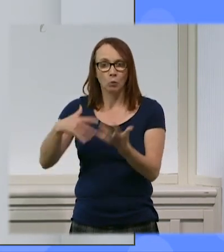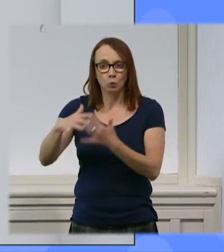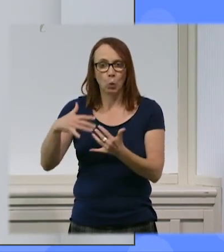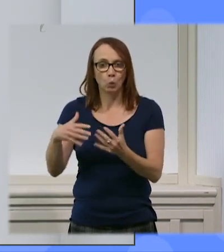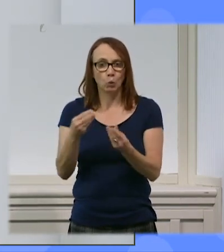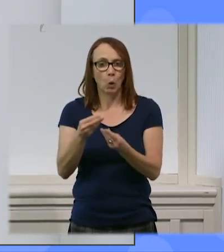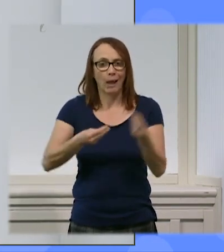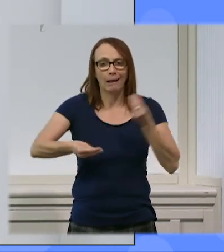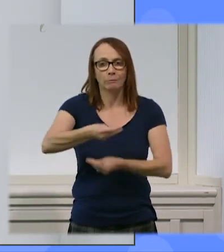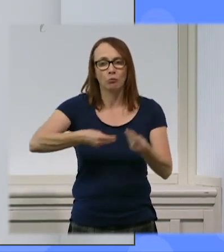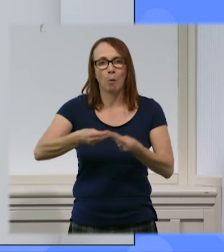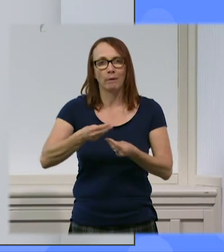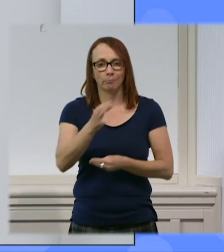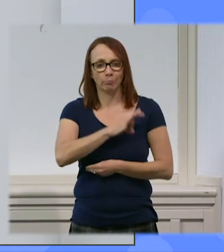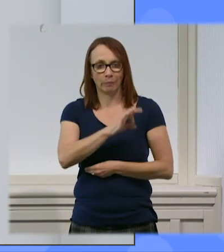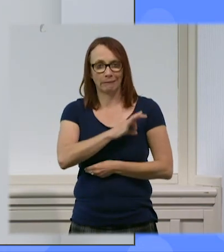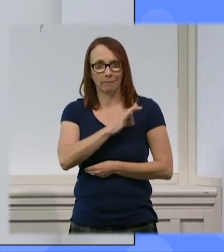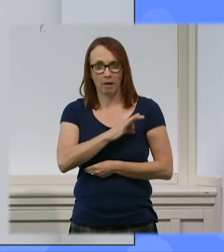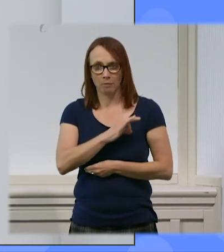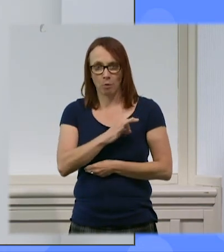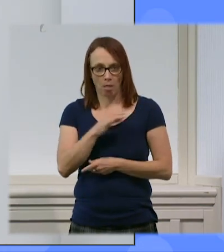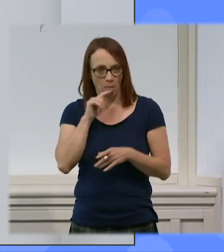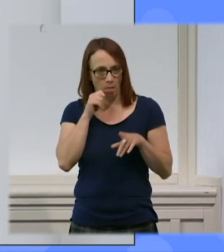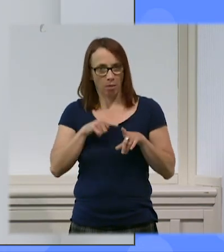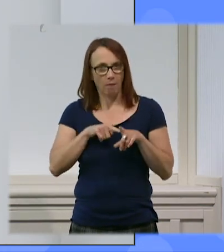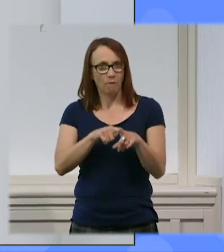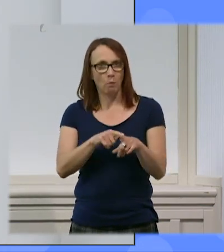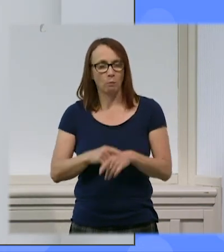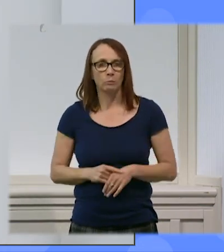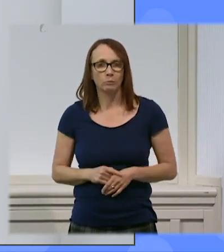benefits that we've been hearing about in the last few minutes so what today is